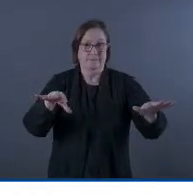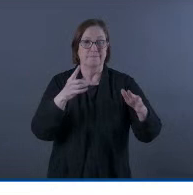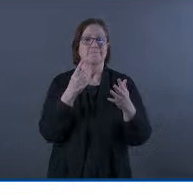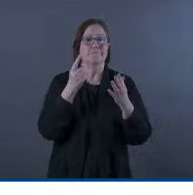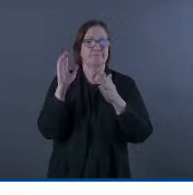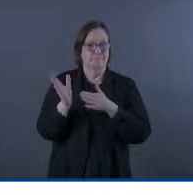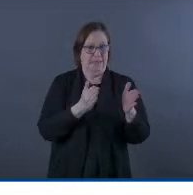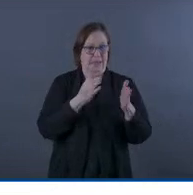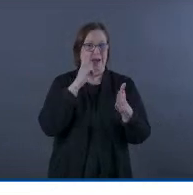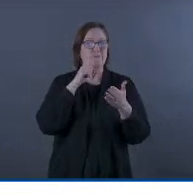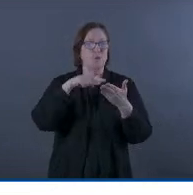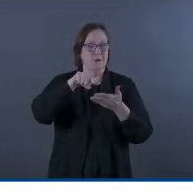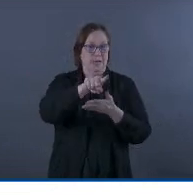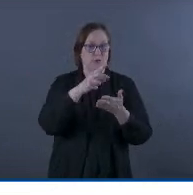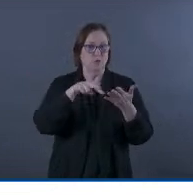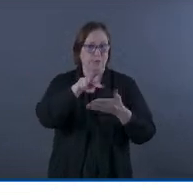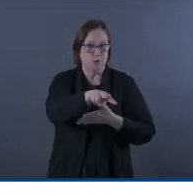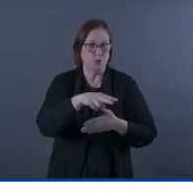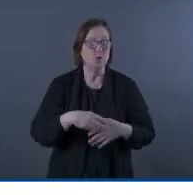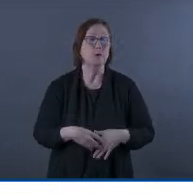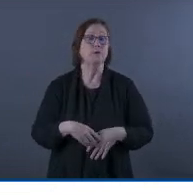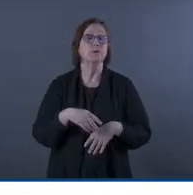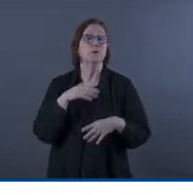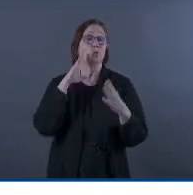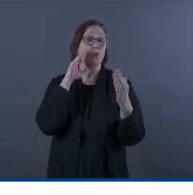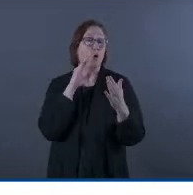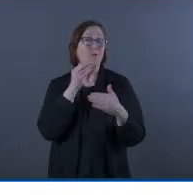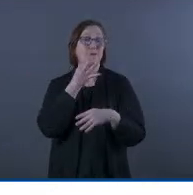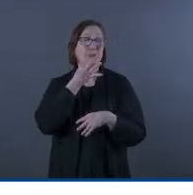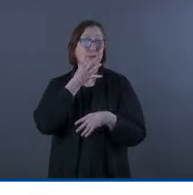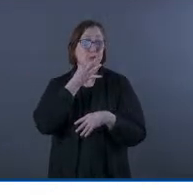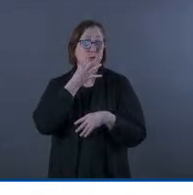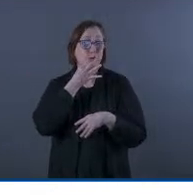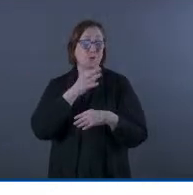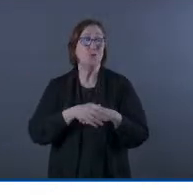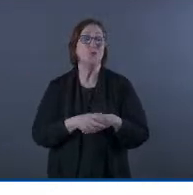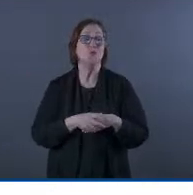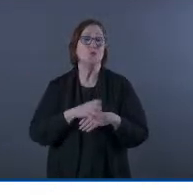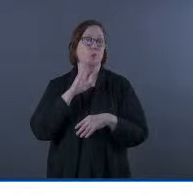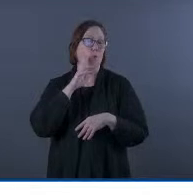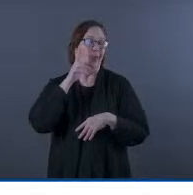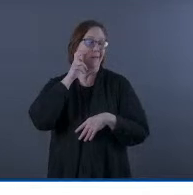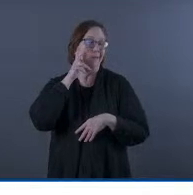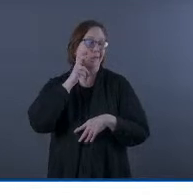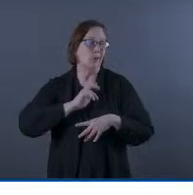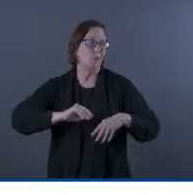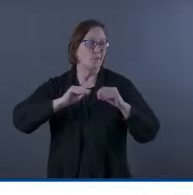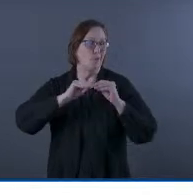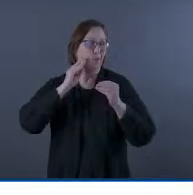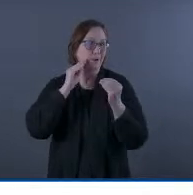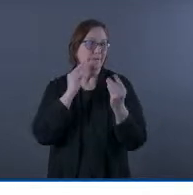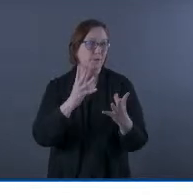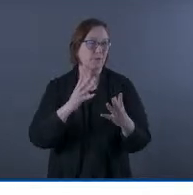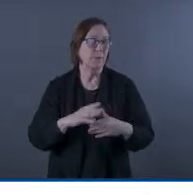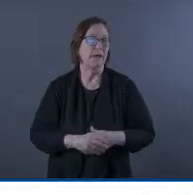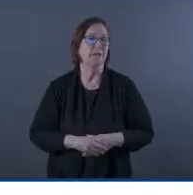about how the vaccine doses will look and determine whether or not they will be increased.